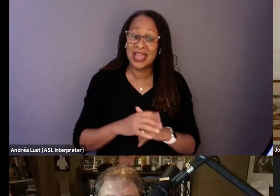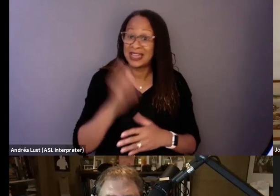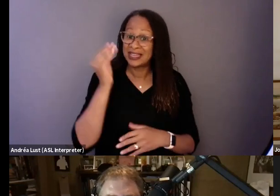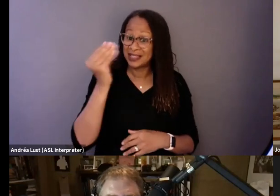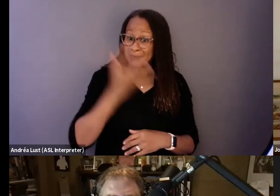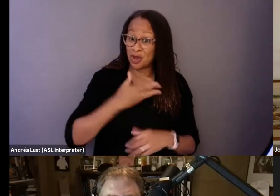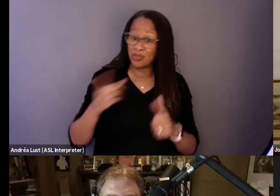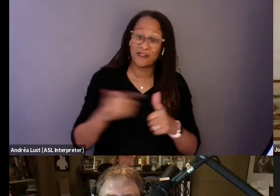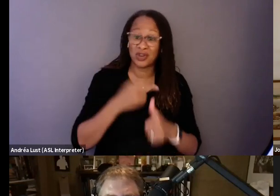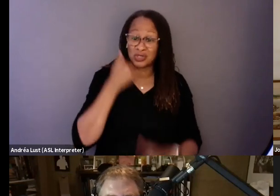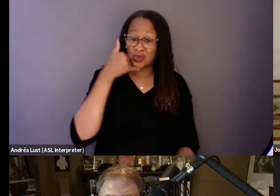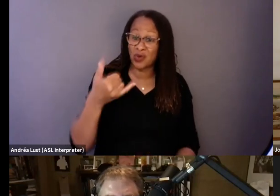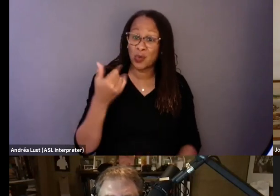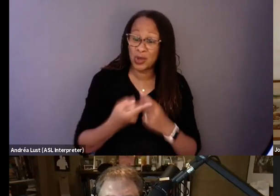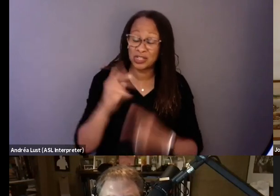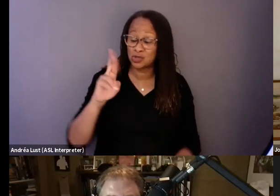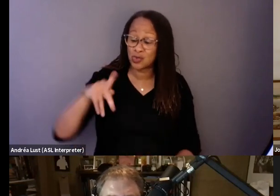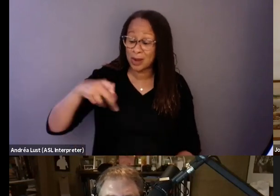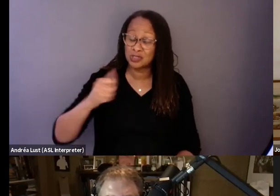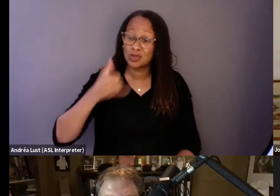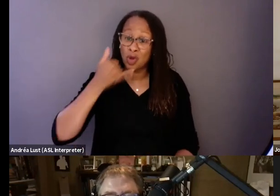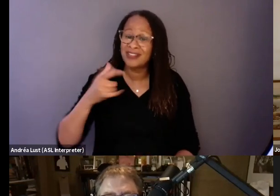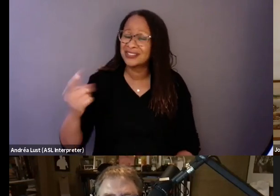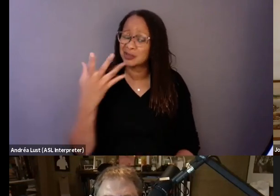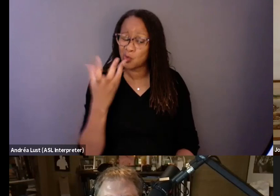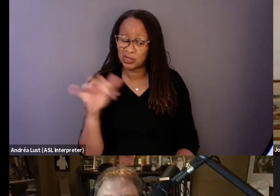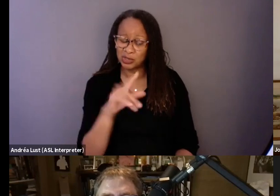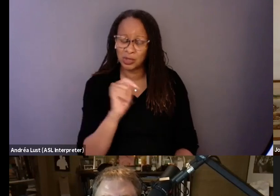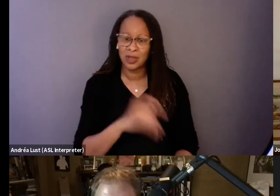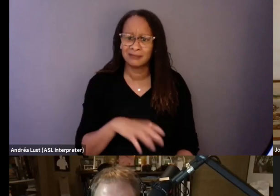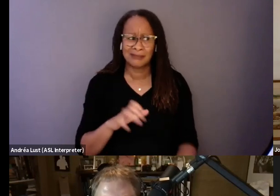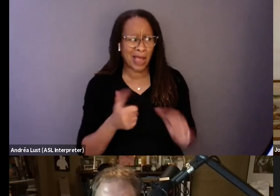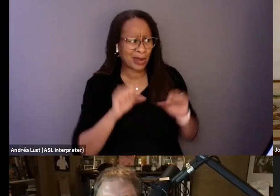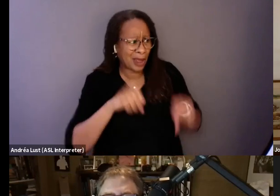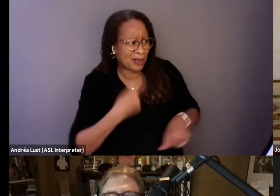when his reps called them and said they want you to do this thing. He said, "Well, how could I possibly say no?"